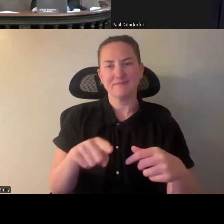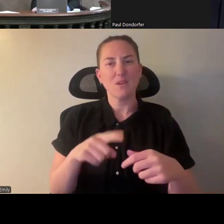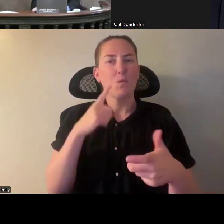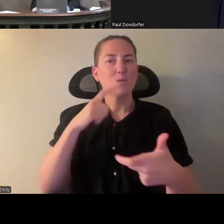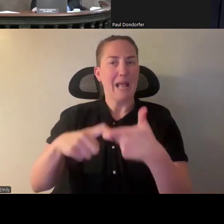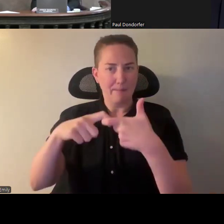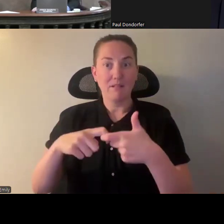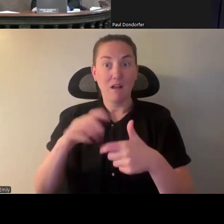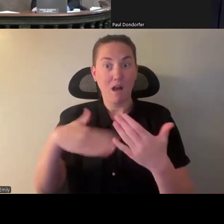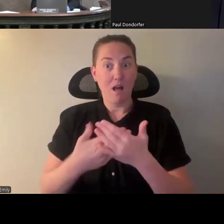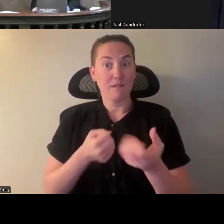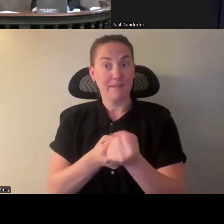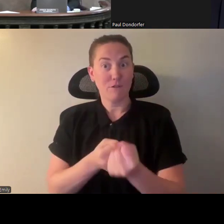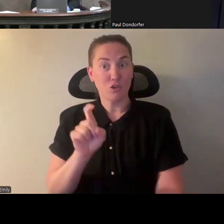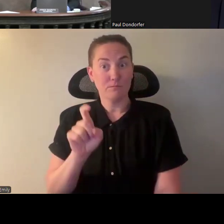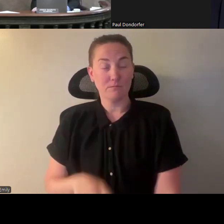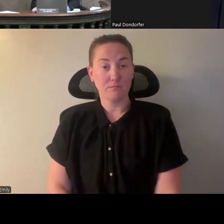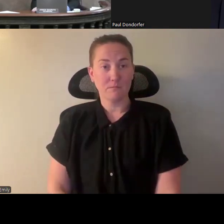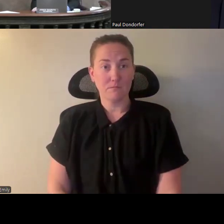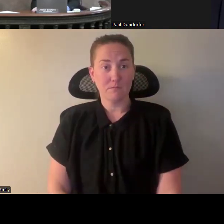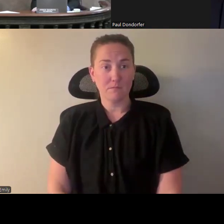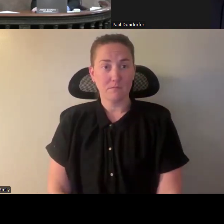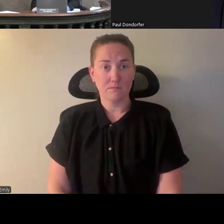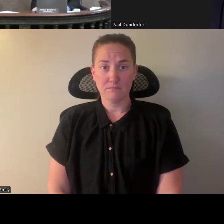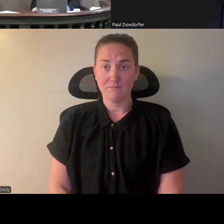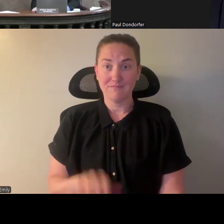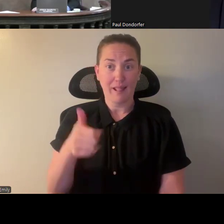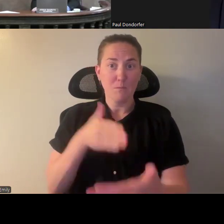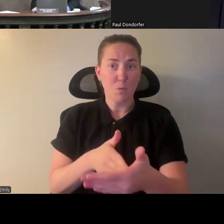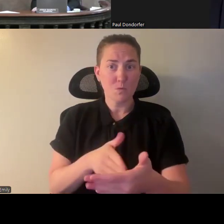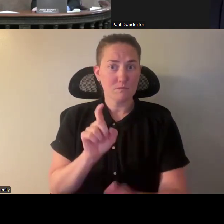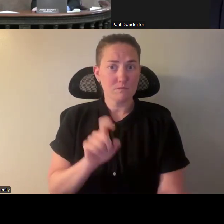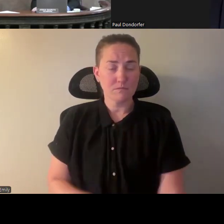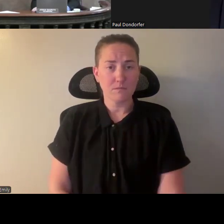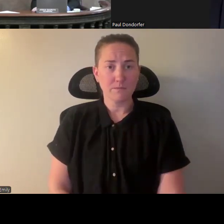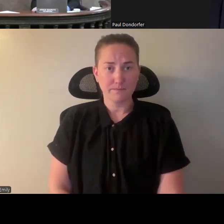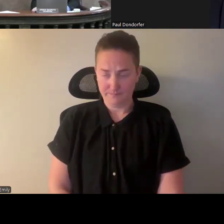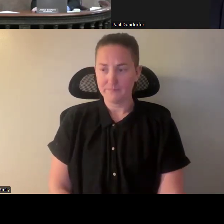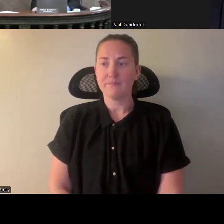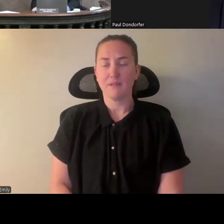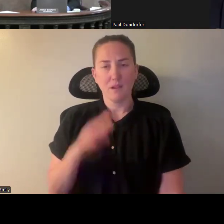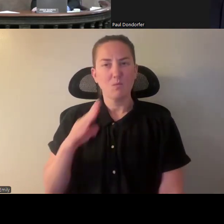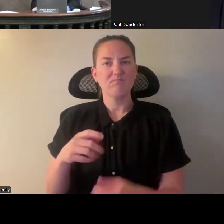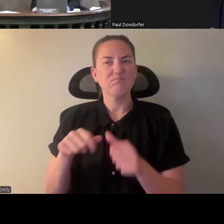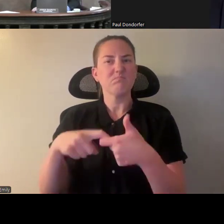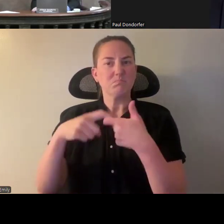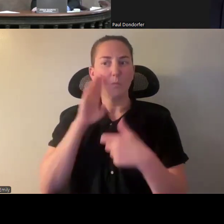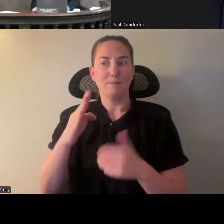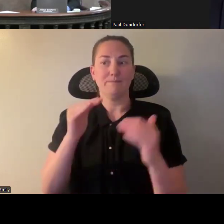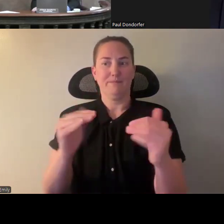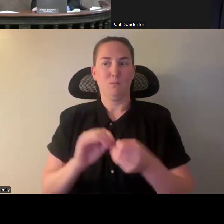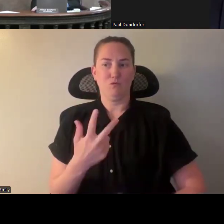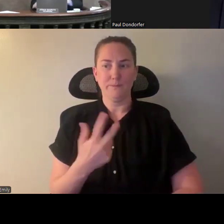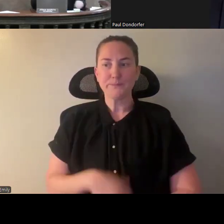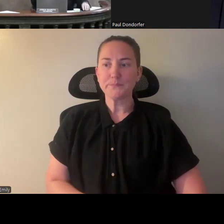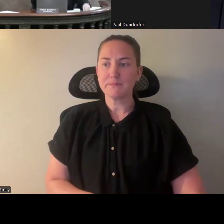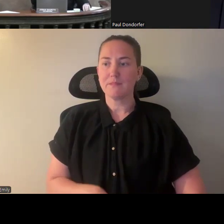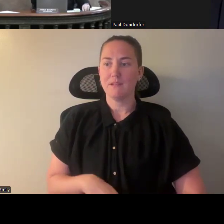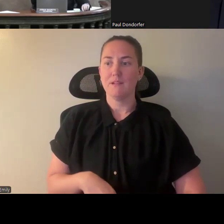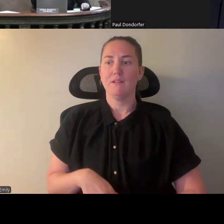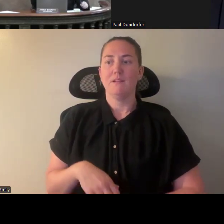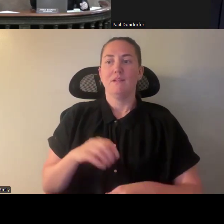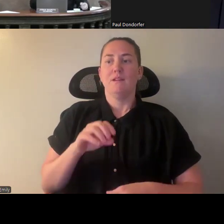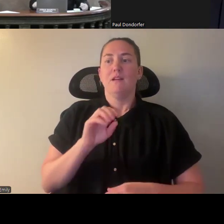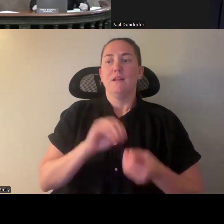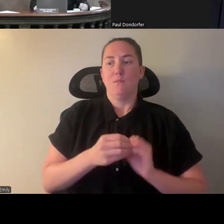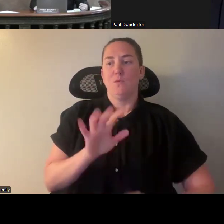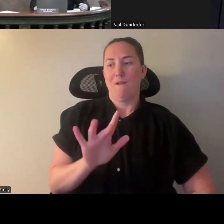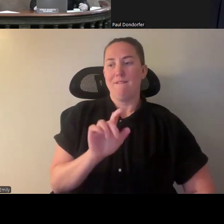All in favor Any opposed Item carries Next item Item number three referral 25-0134.L